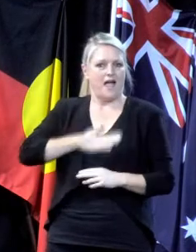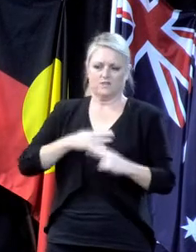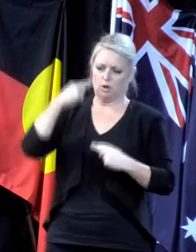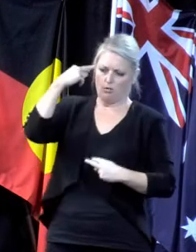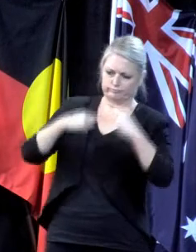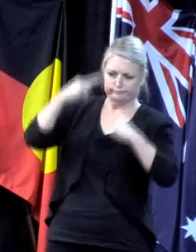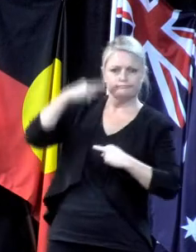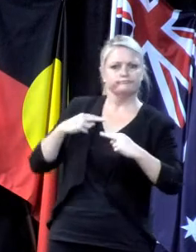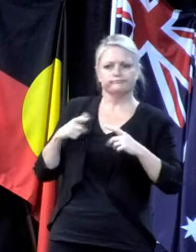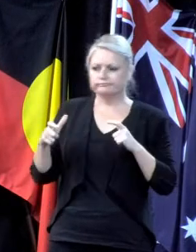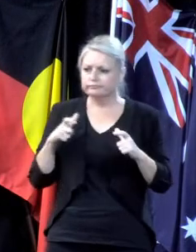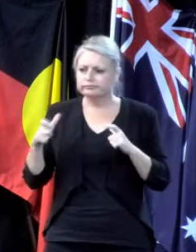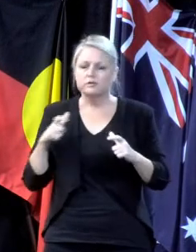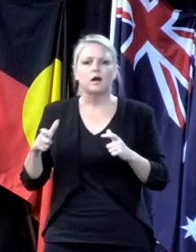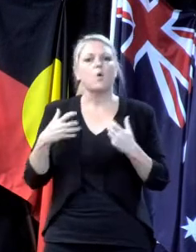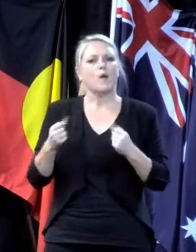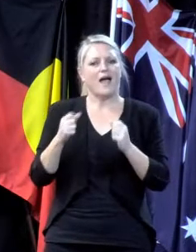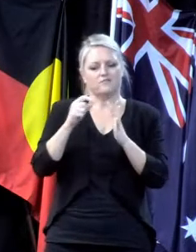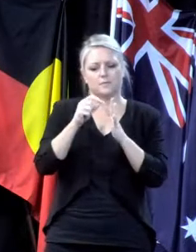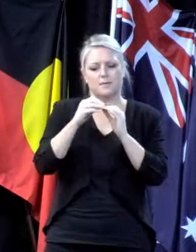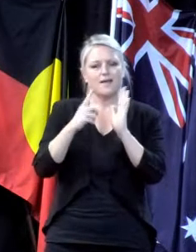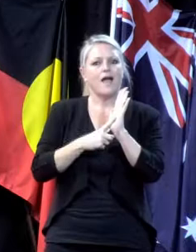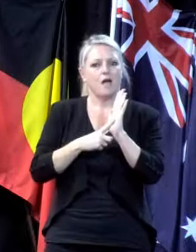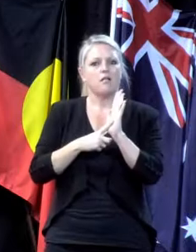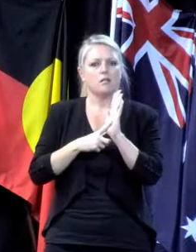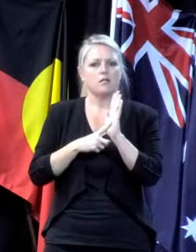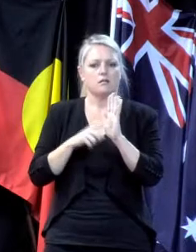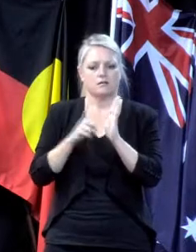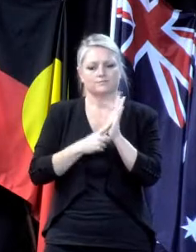We have PBL lessons every morning in our form classes.